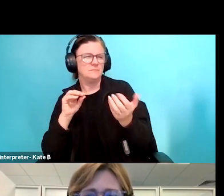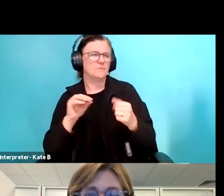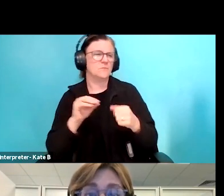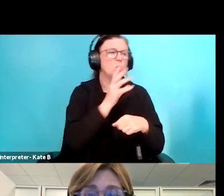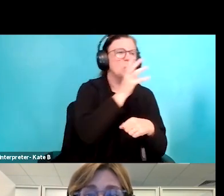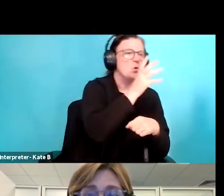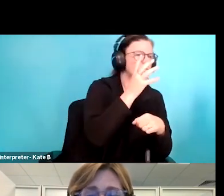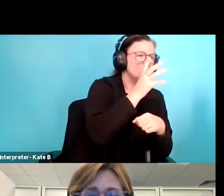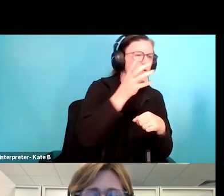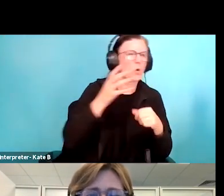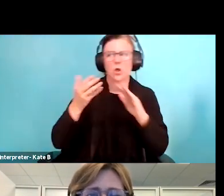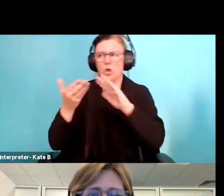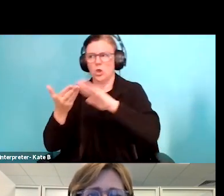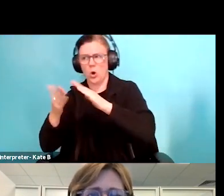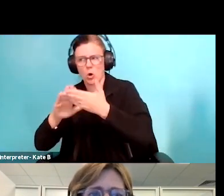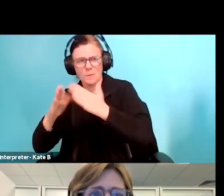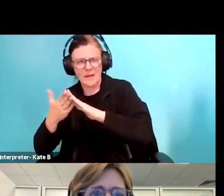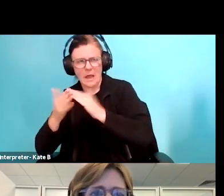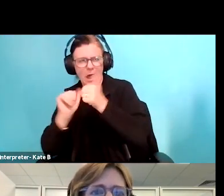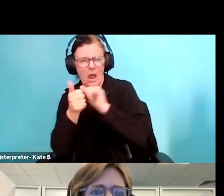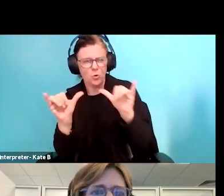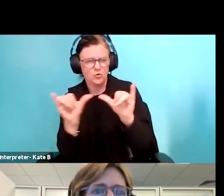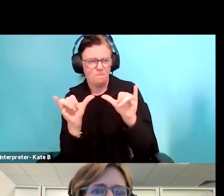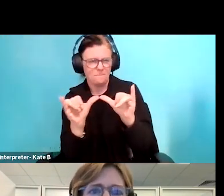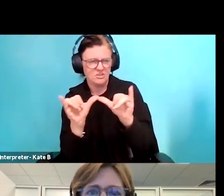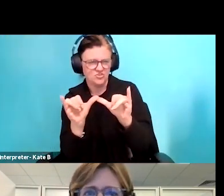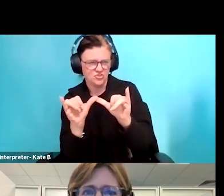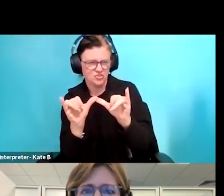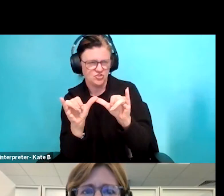know is that dichotomous and maybe that’s not the way it should be measured as a dichotomous